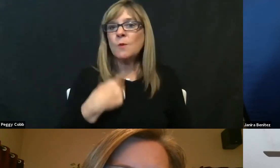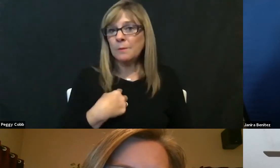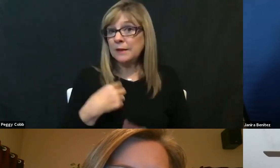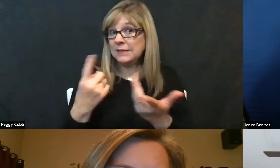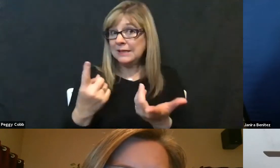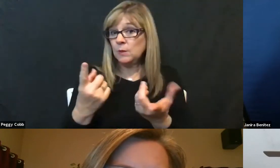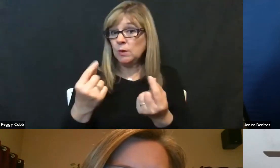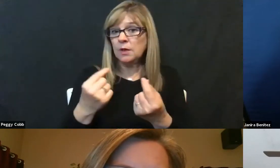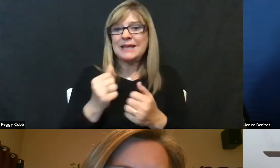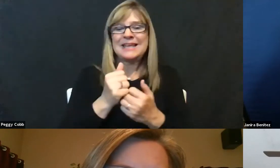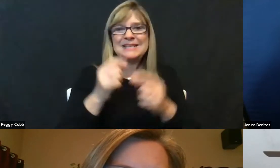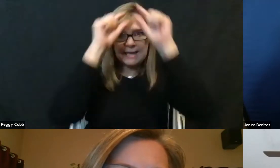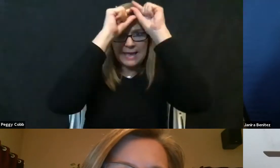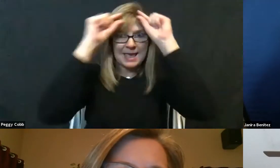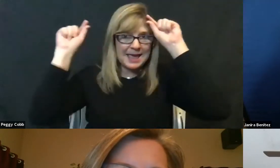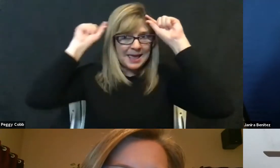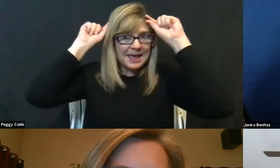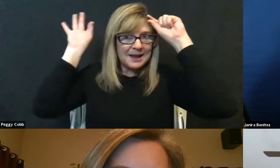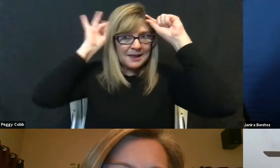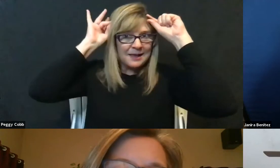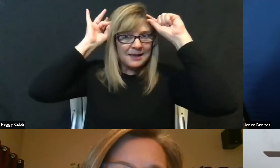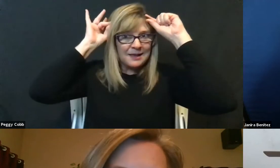would be a head band to go with the hearing aid.